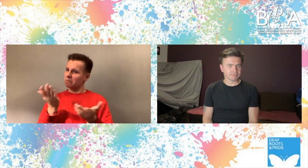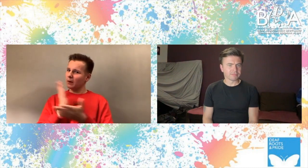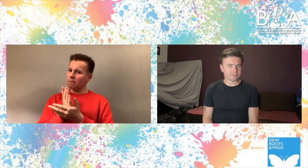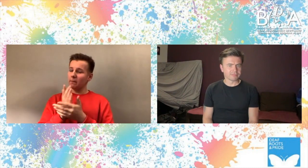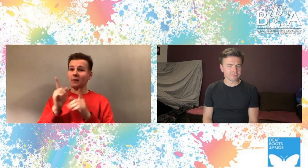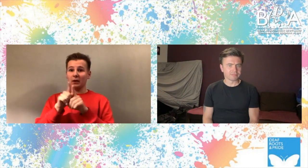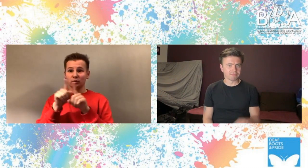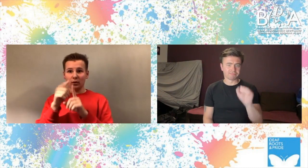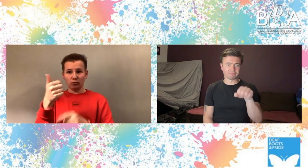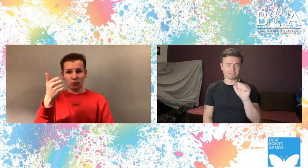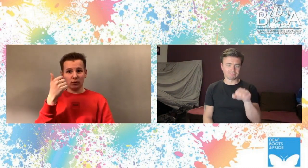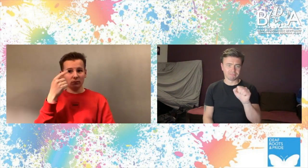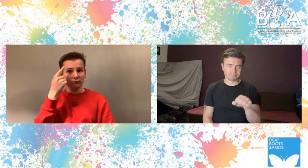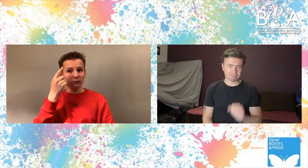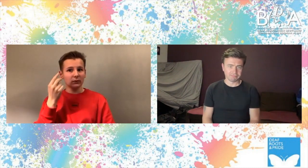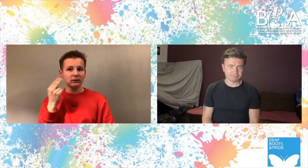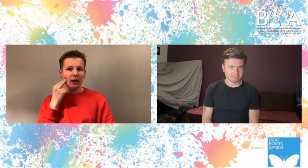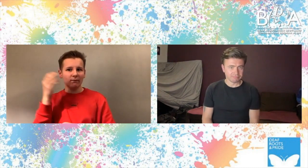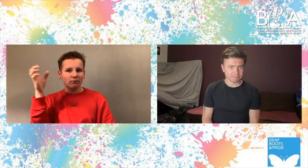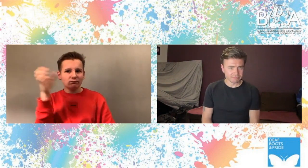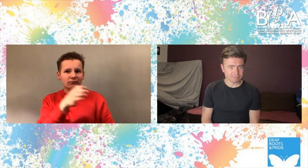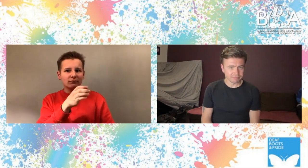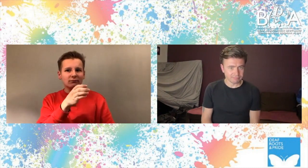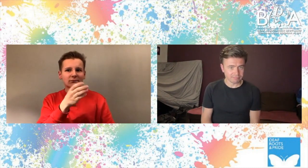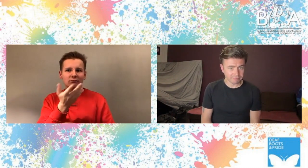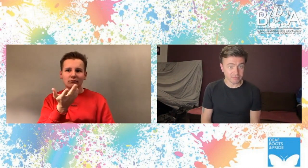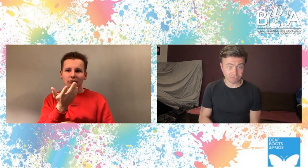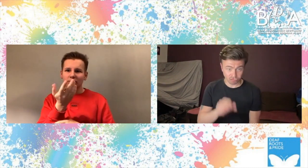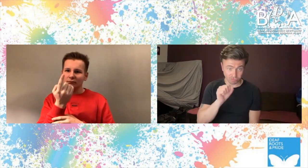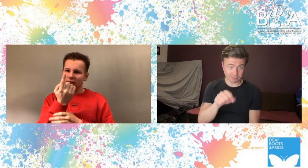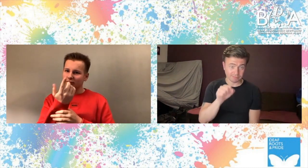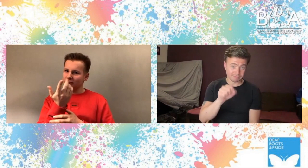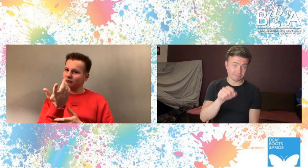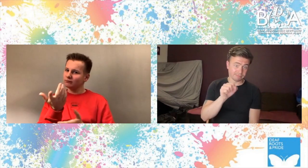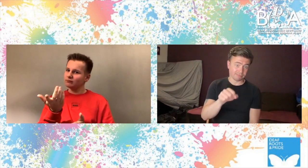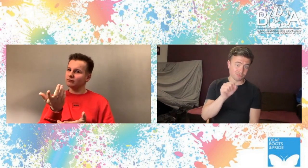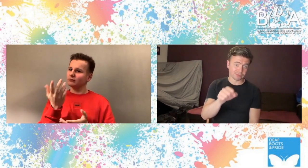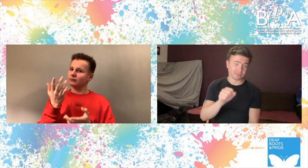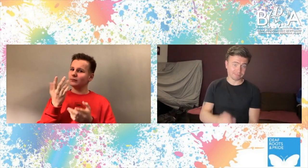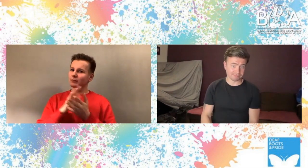It’s also good that we have Deaf people there as well, experiencing that and seeing